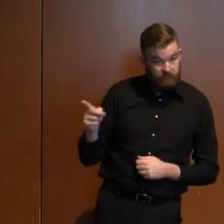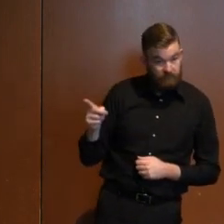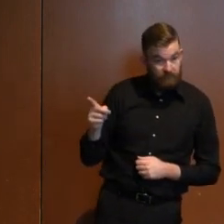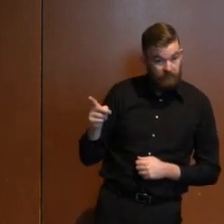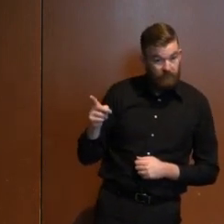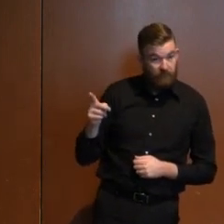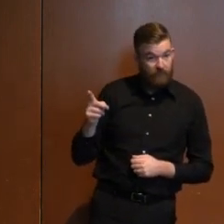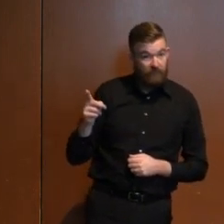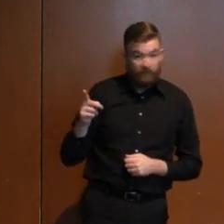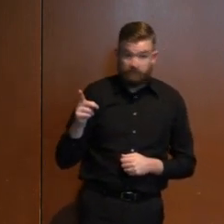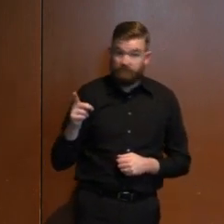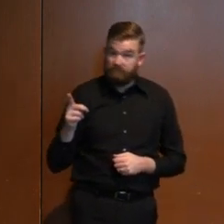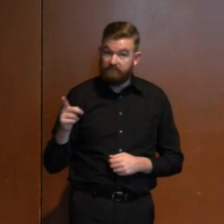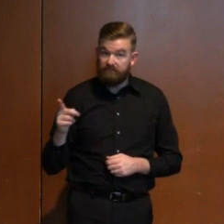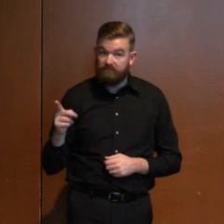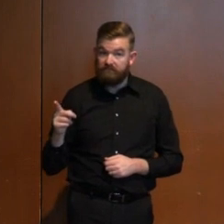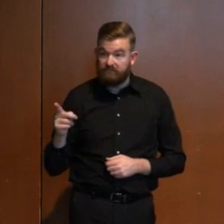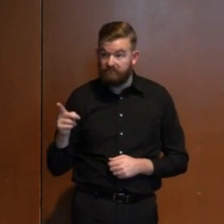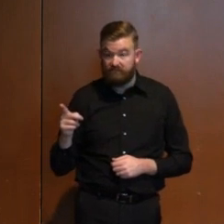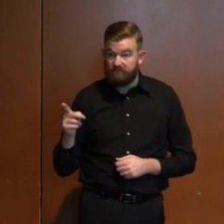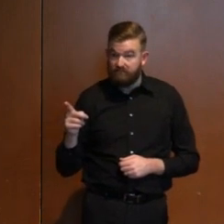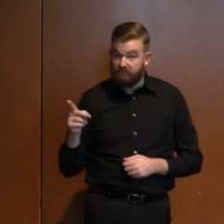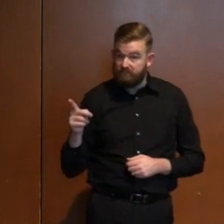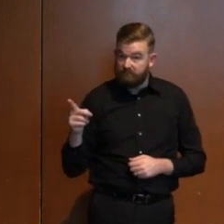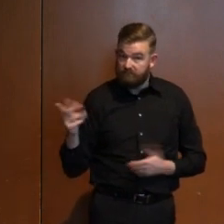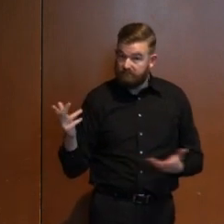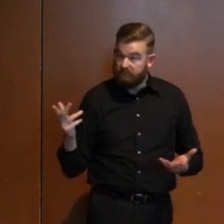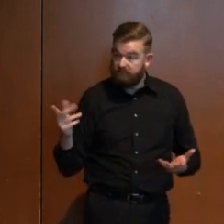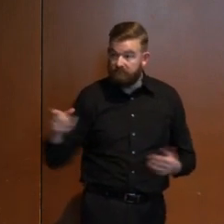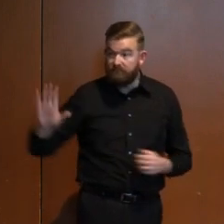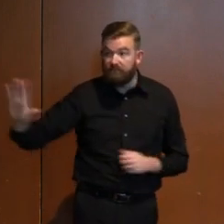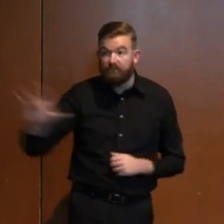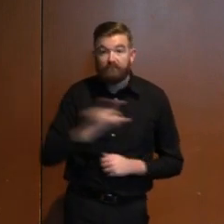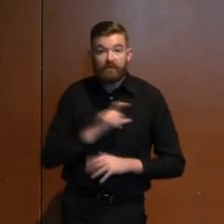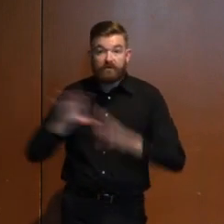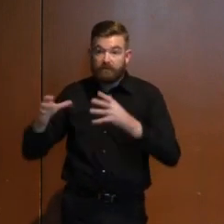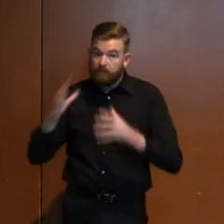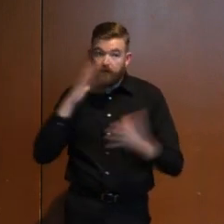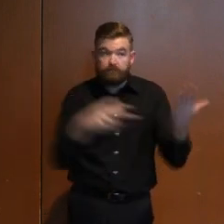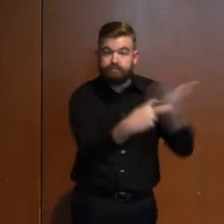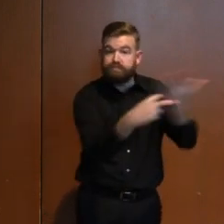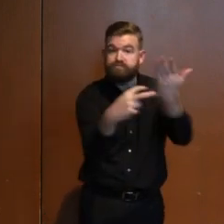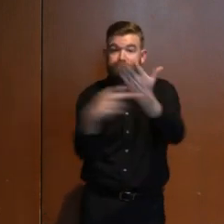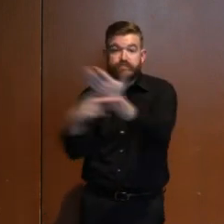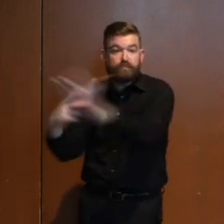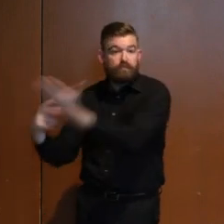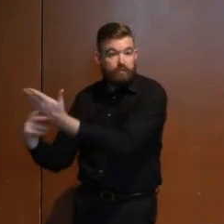AND AS PAT KNOWS MORE THAN ANYONE IN THIS ROOM, WE WILL